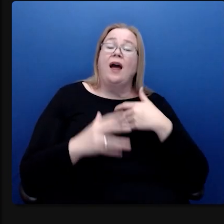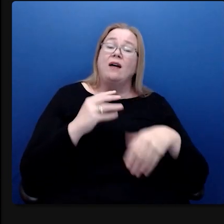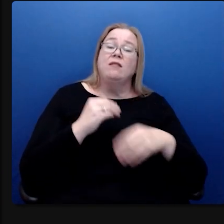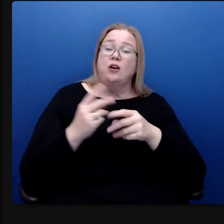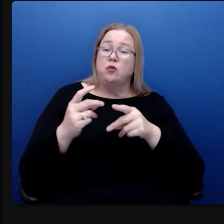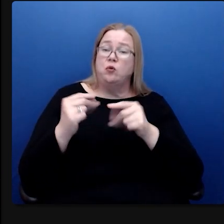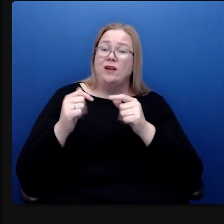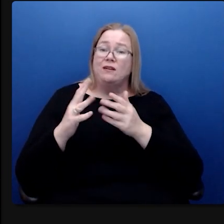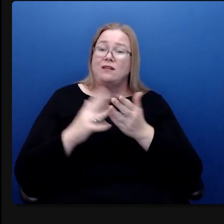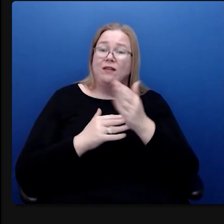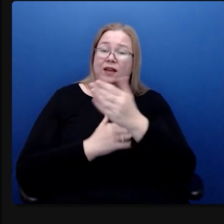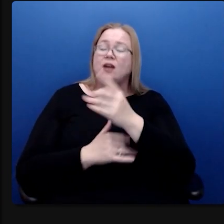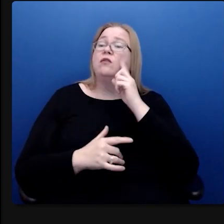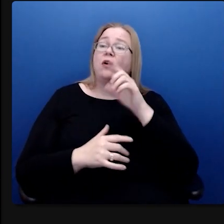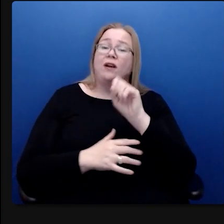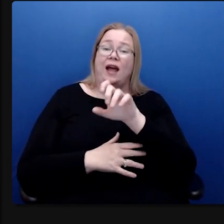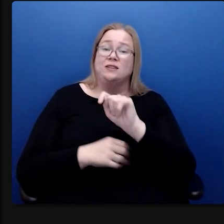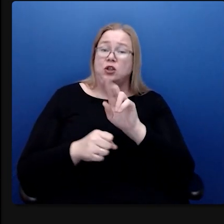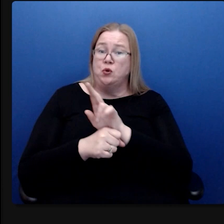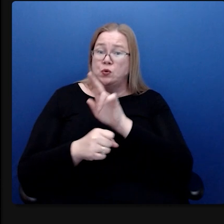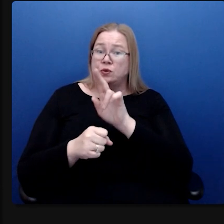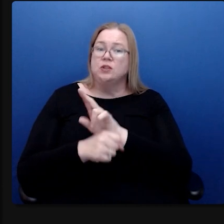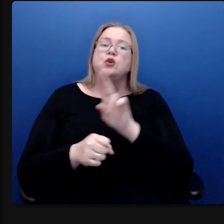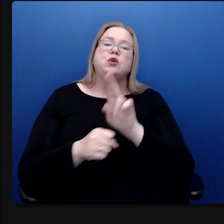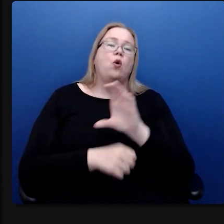We have added both quick navigation to Asset usages